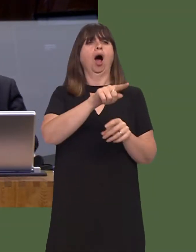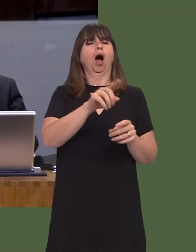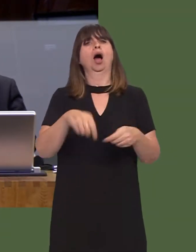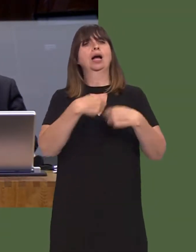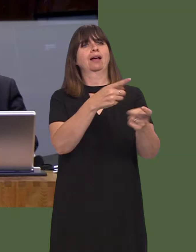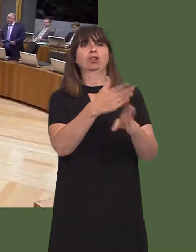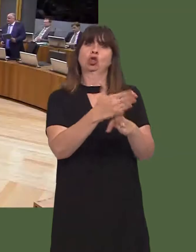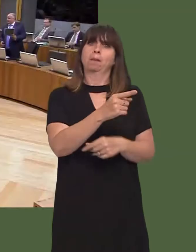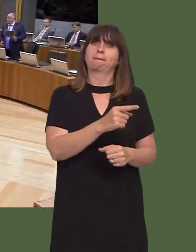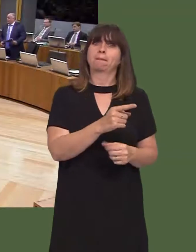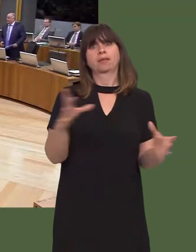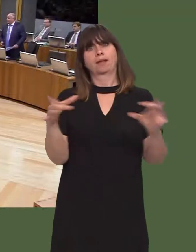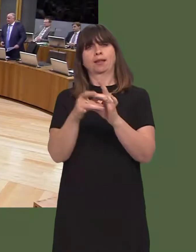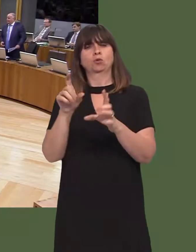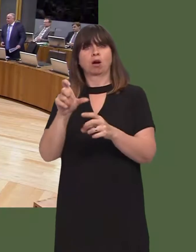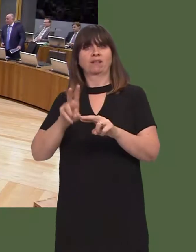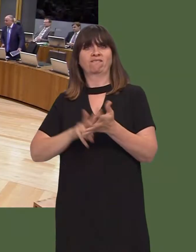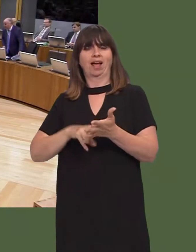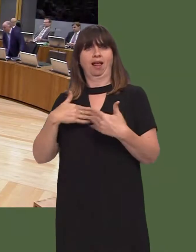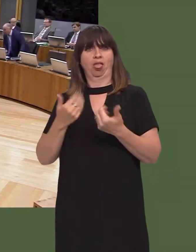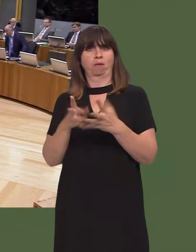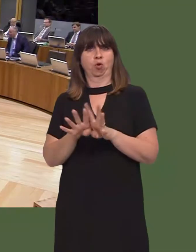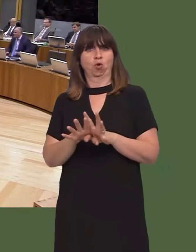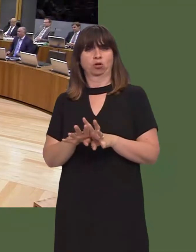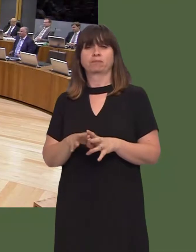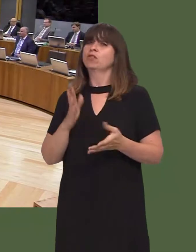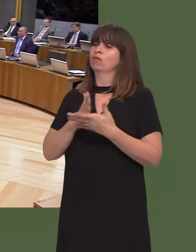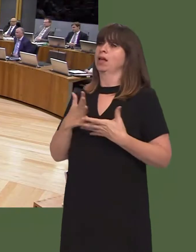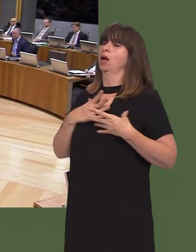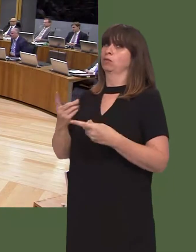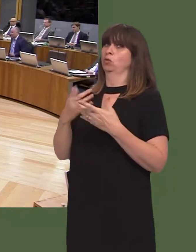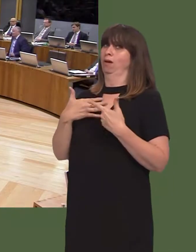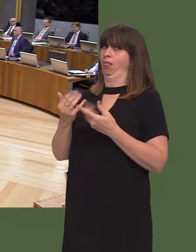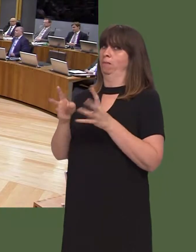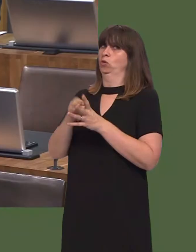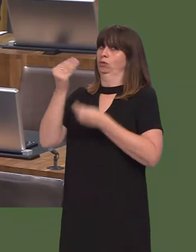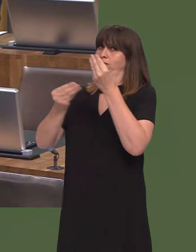to go forward and take this place with the Cardiff and Vale health board. Carwyn Jones: Well, these are matters, ultimately, for the health board to explain, but I know